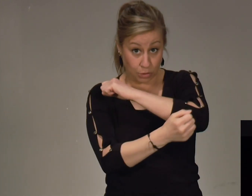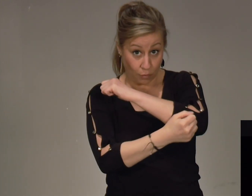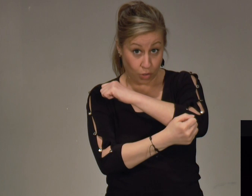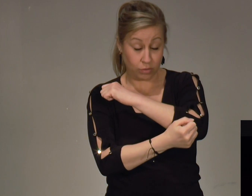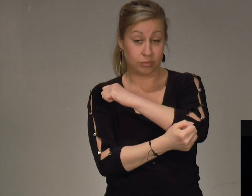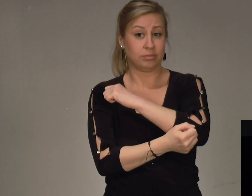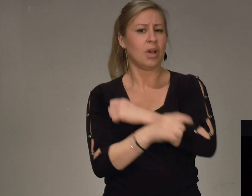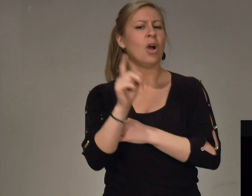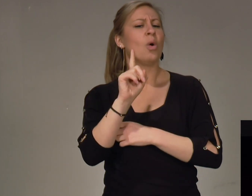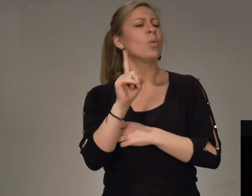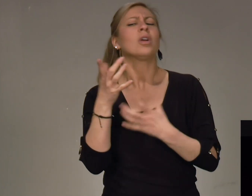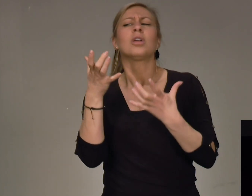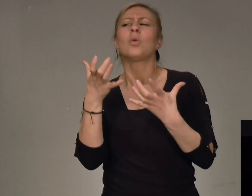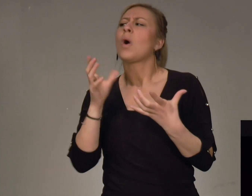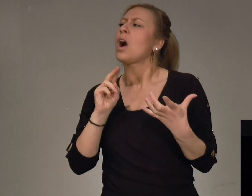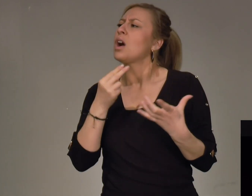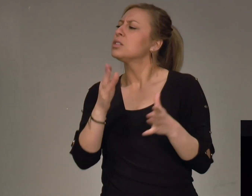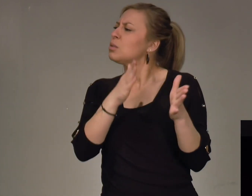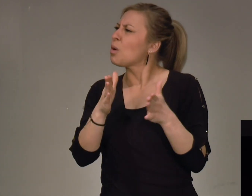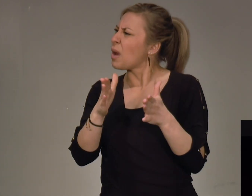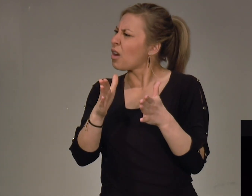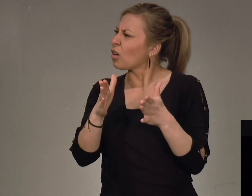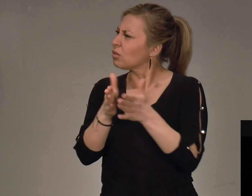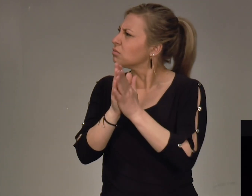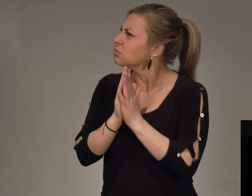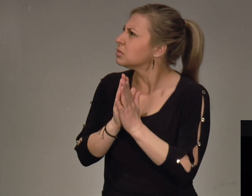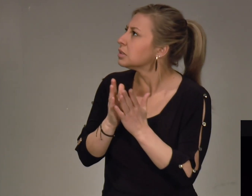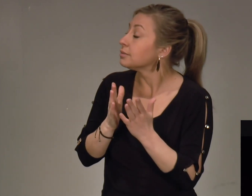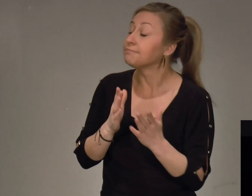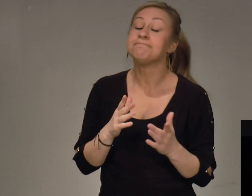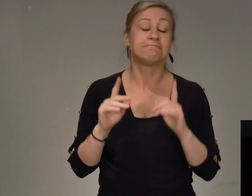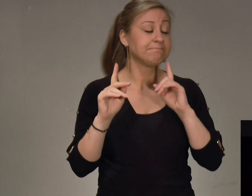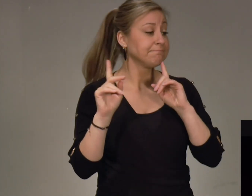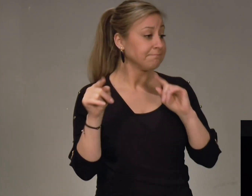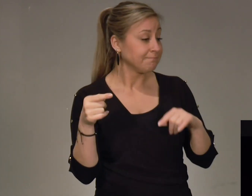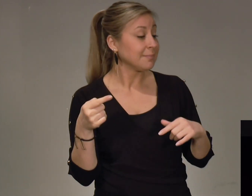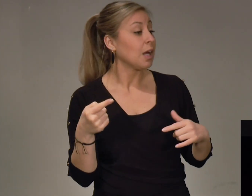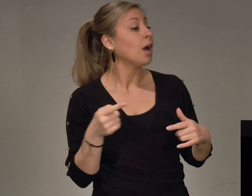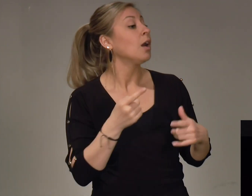want us to prepare for it?" they asked. He replied, "As you enter the city, a man